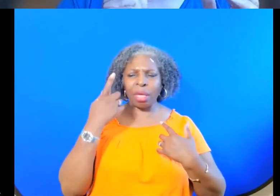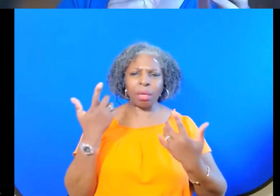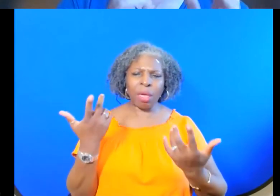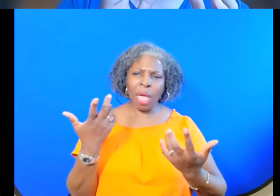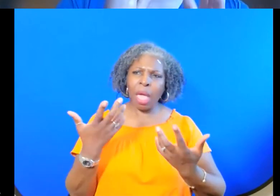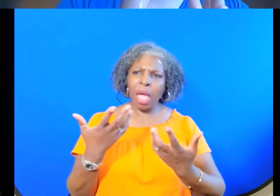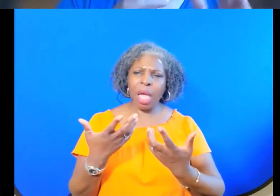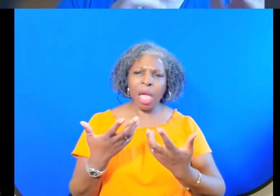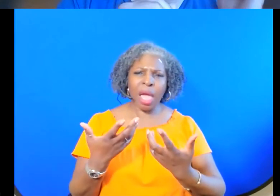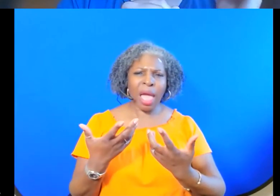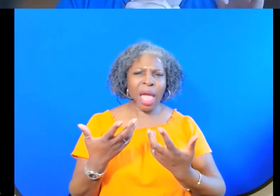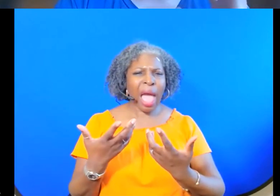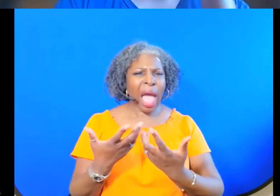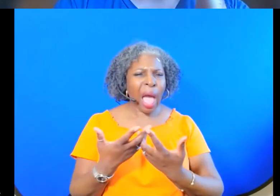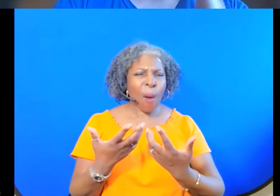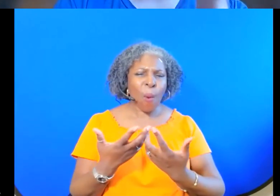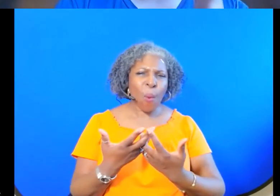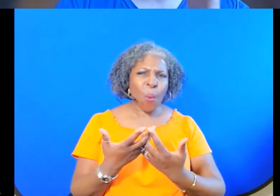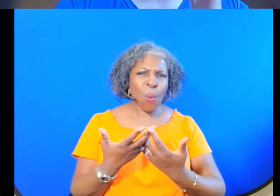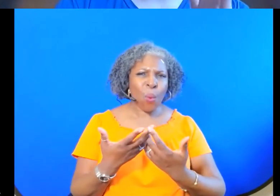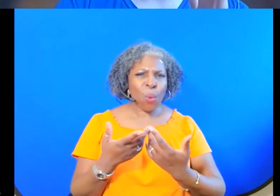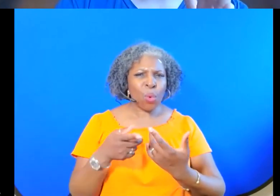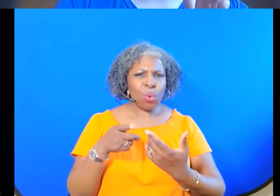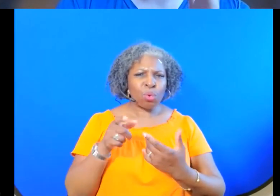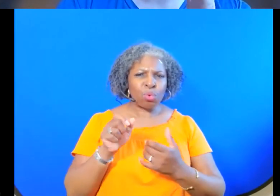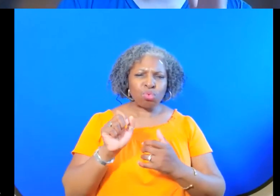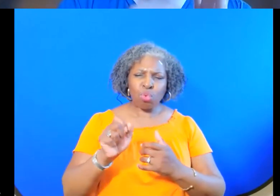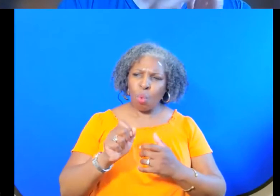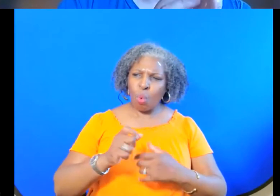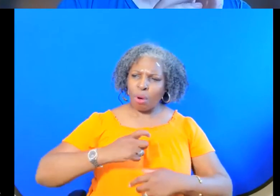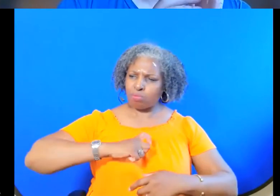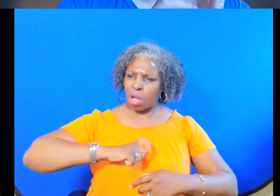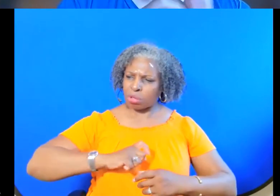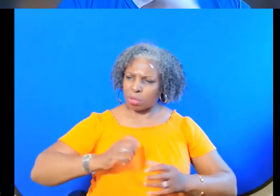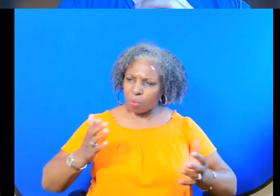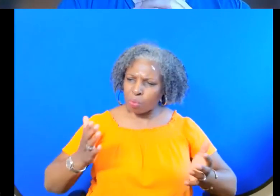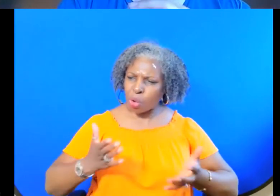I'm curious about how your personal motivations have one place, and then you'll have